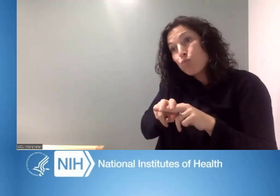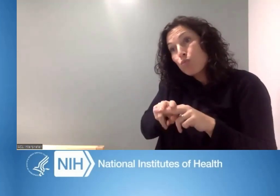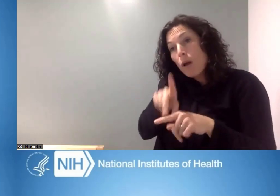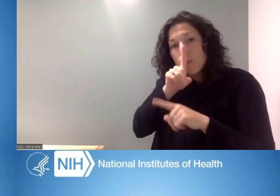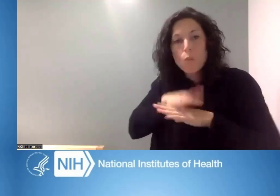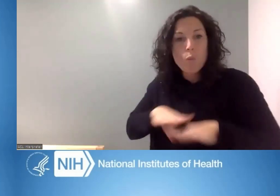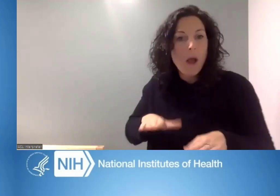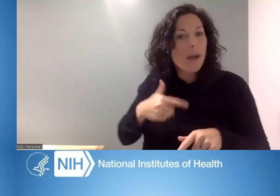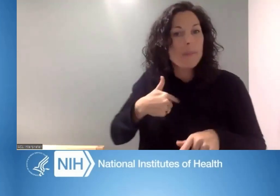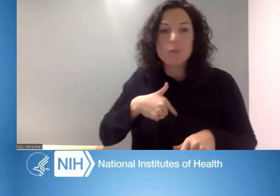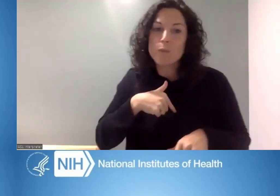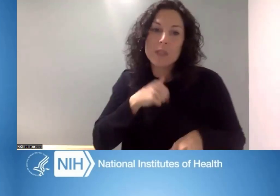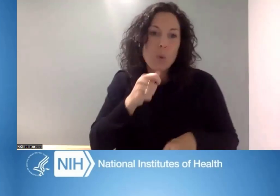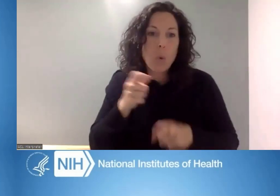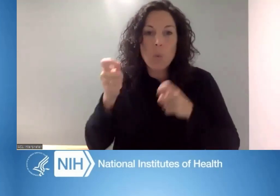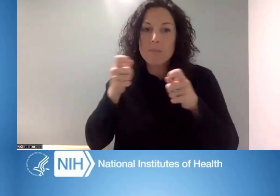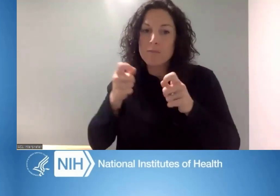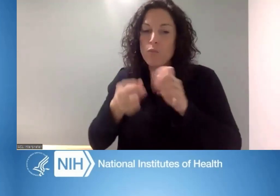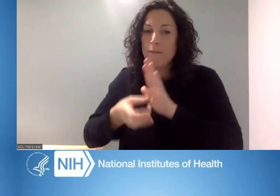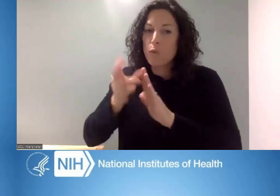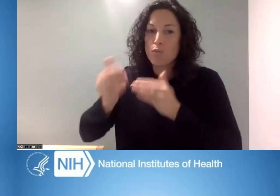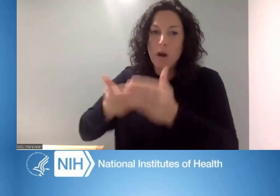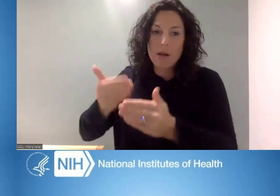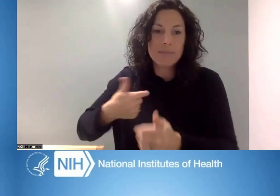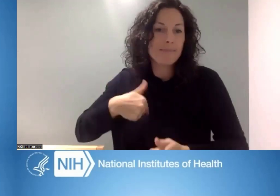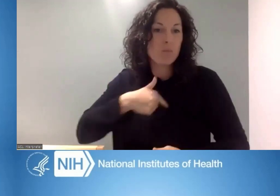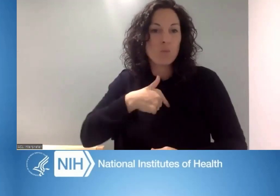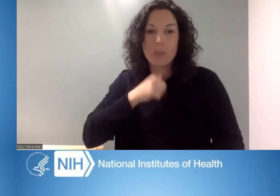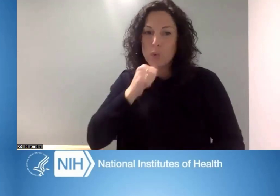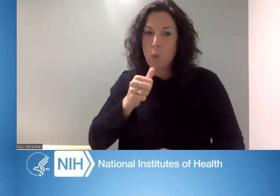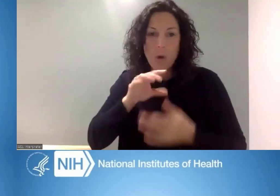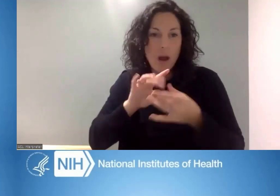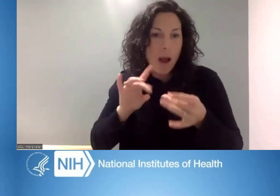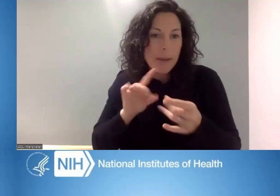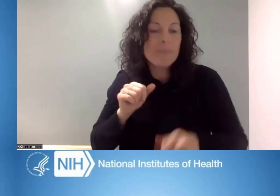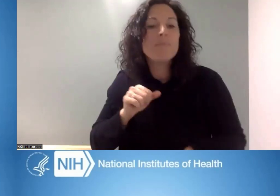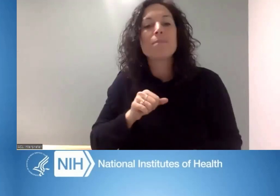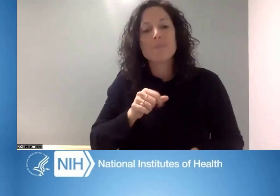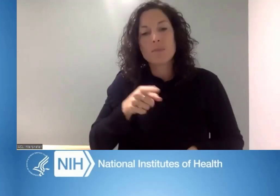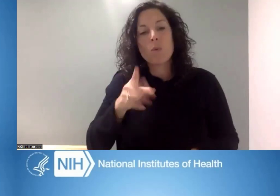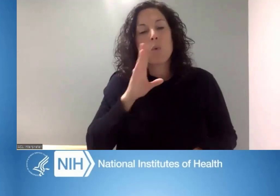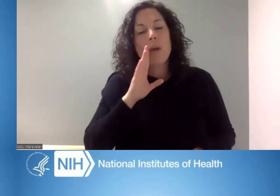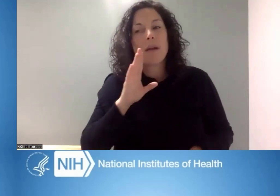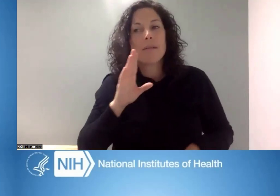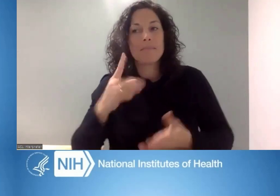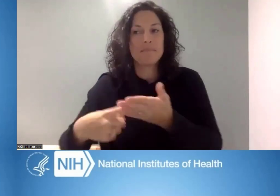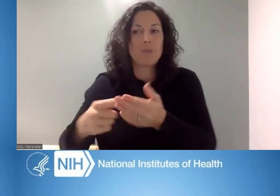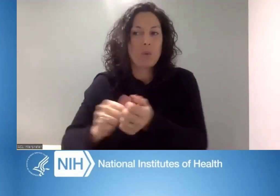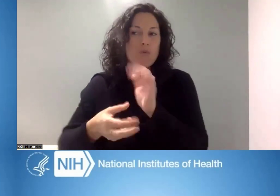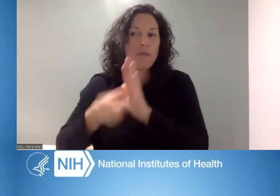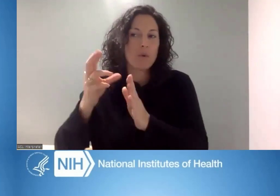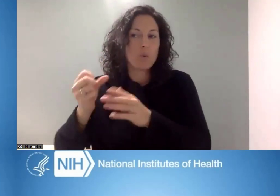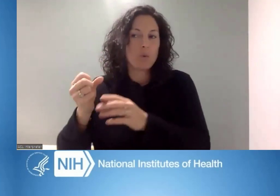We don't control the review process. So you could also talk to one of the review staff as well. But basically, in the review,